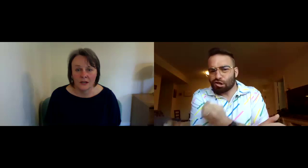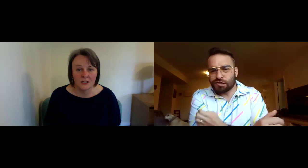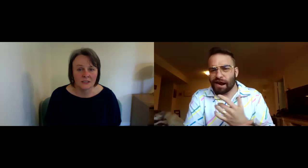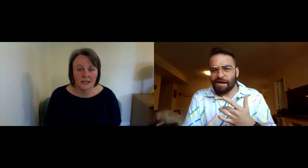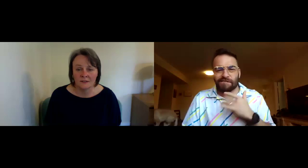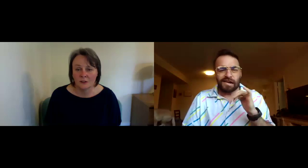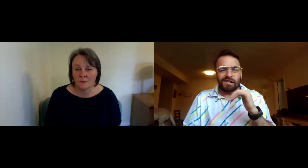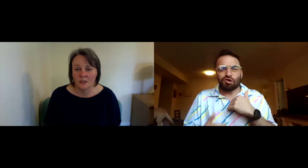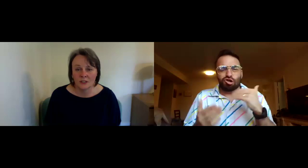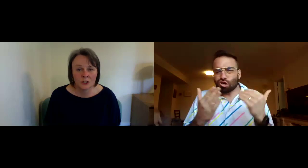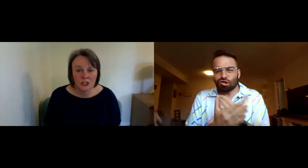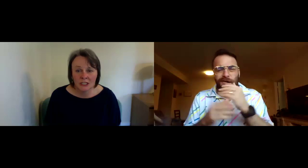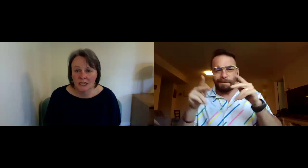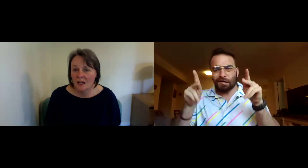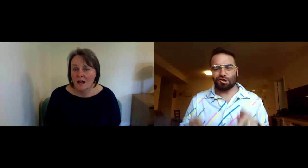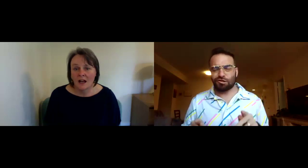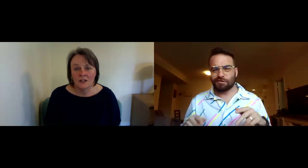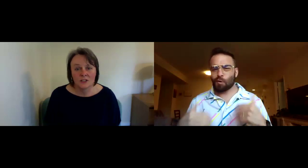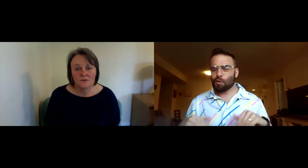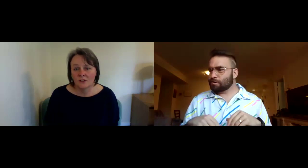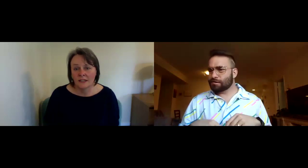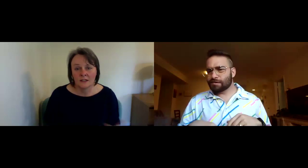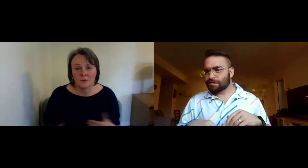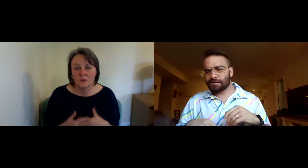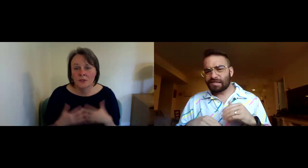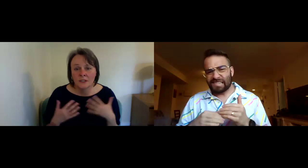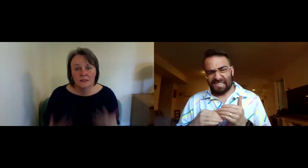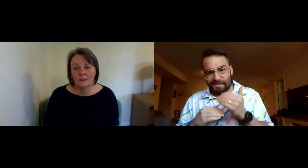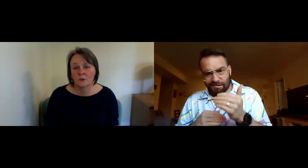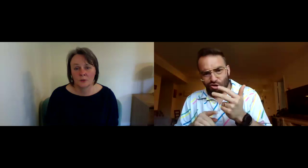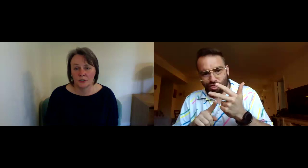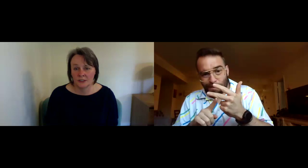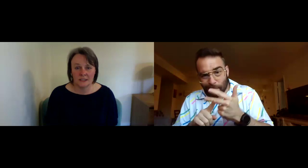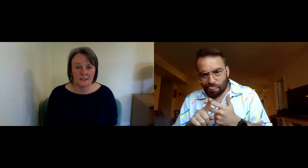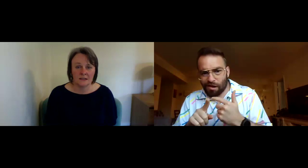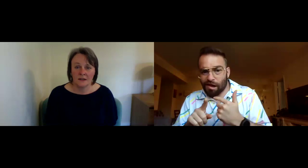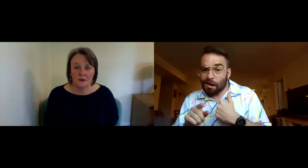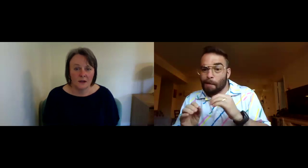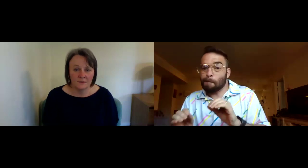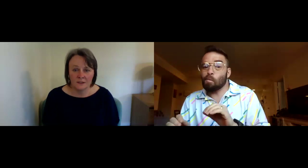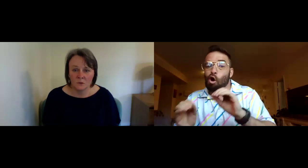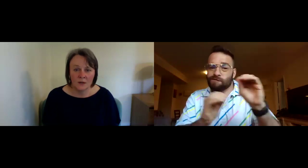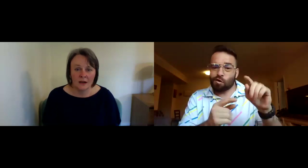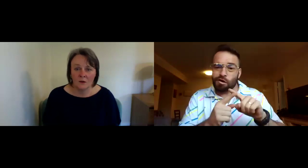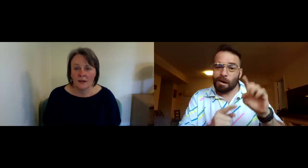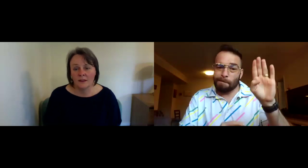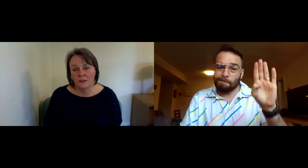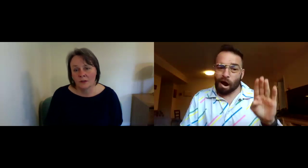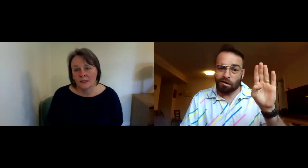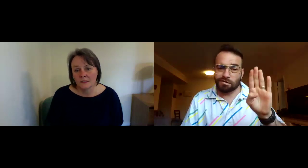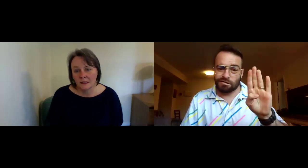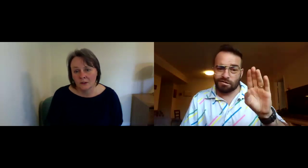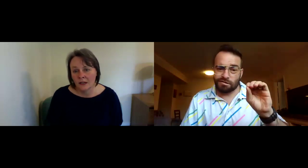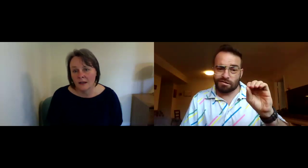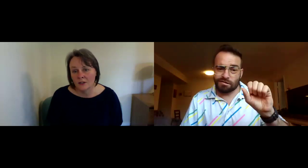I just had so much energy, I just felt like a completely new person. I mean just, wow! And then three months later